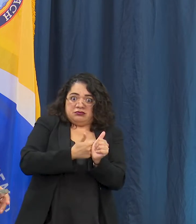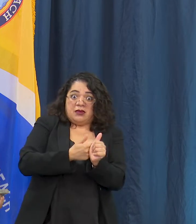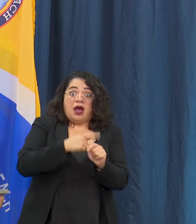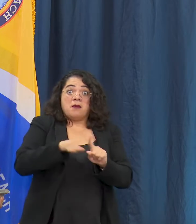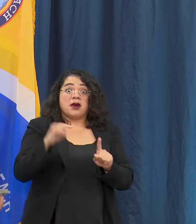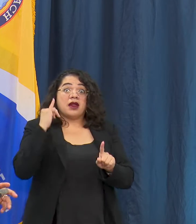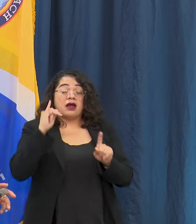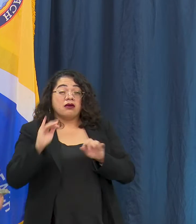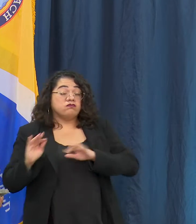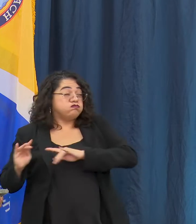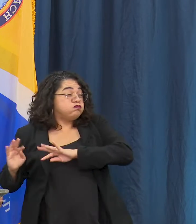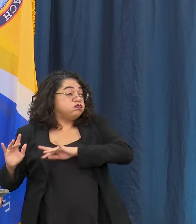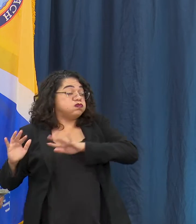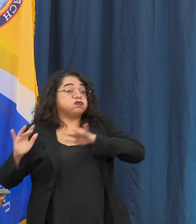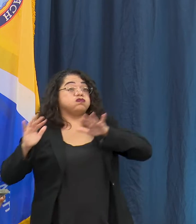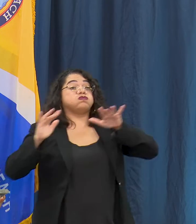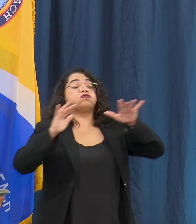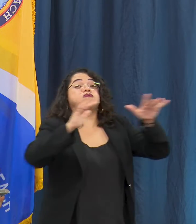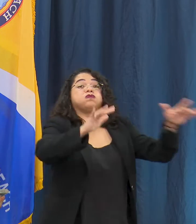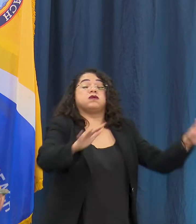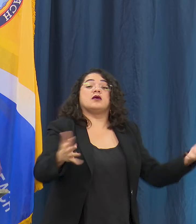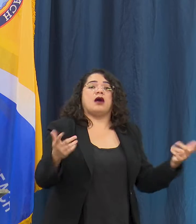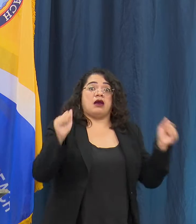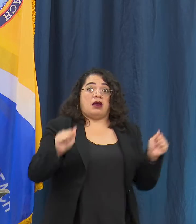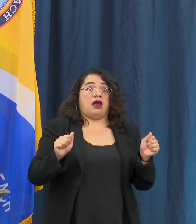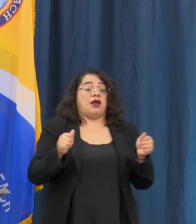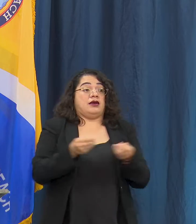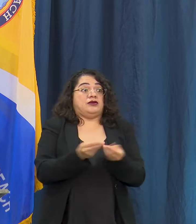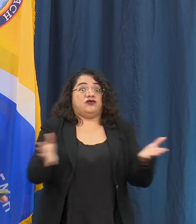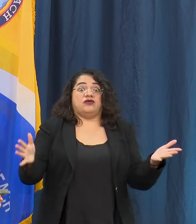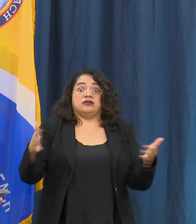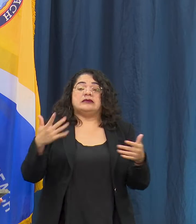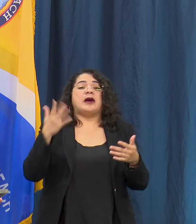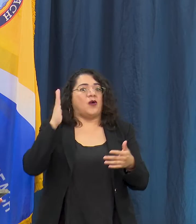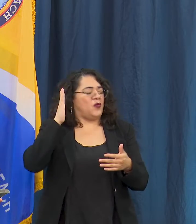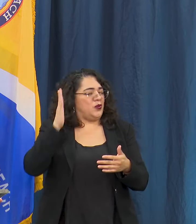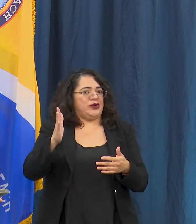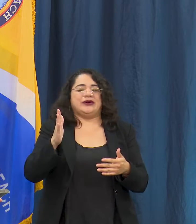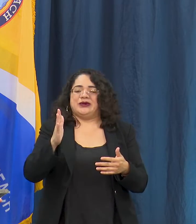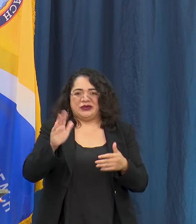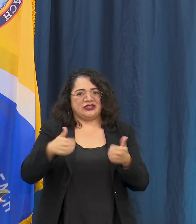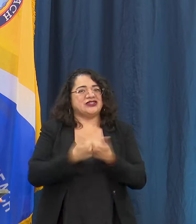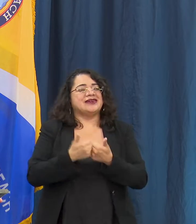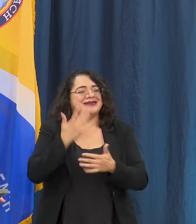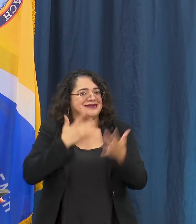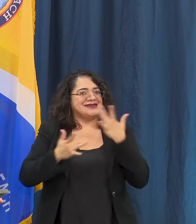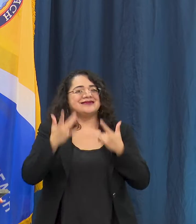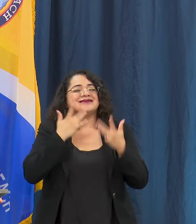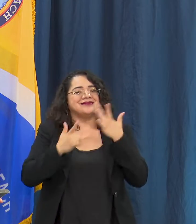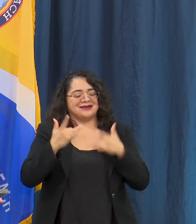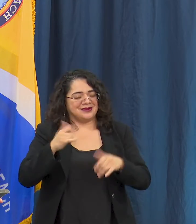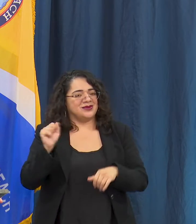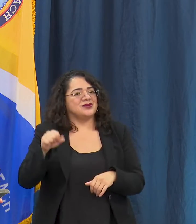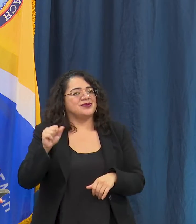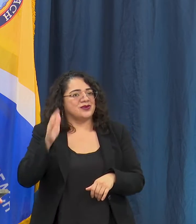data to look at over the next couple of weeks and so I want to just thank everyone. I want to have a Spanish translation. We'll continue to do our